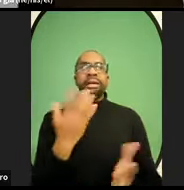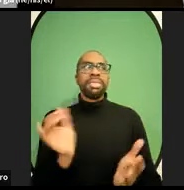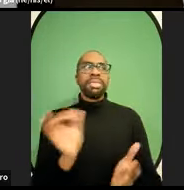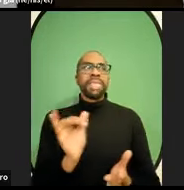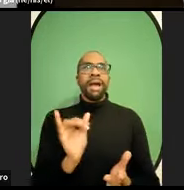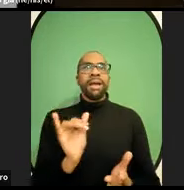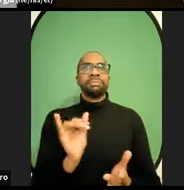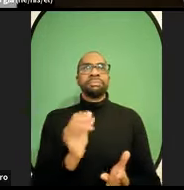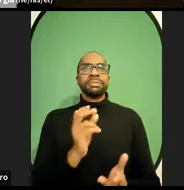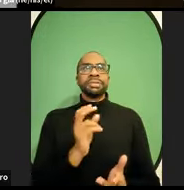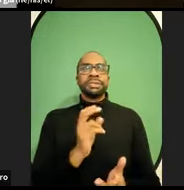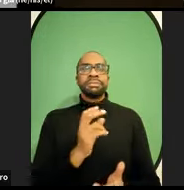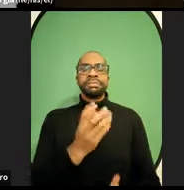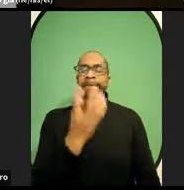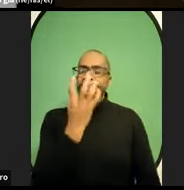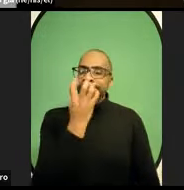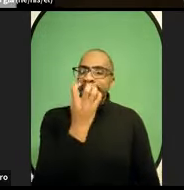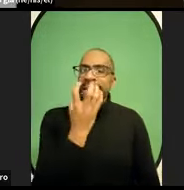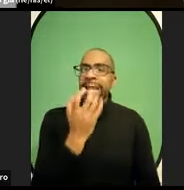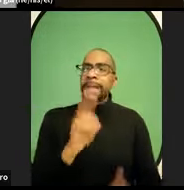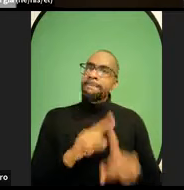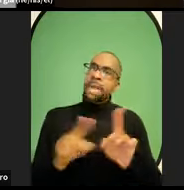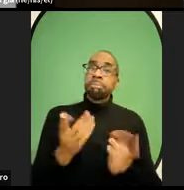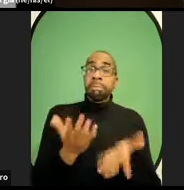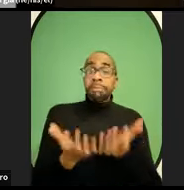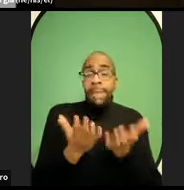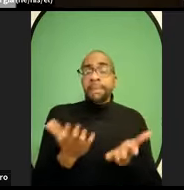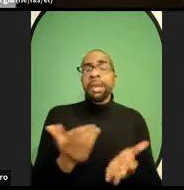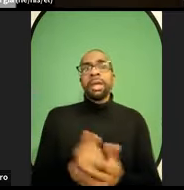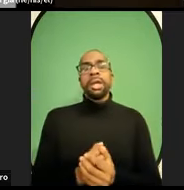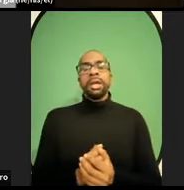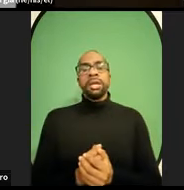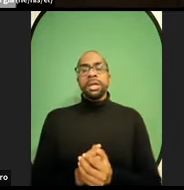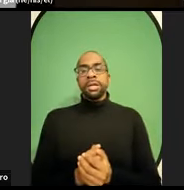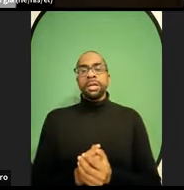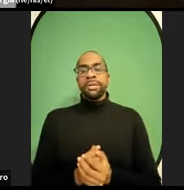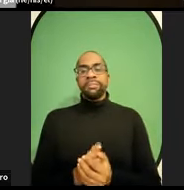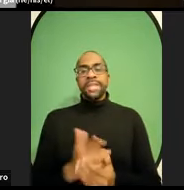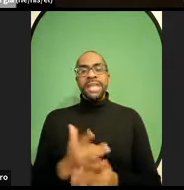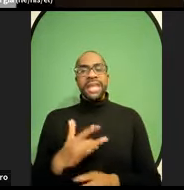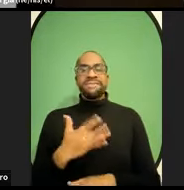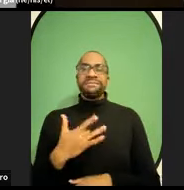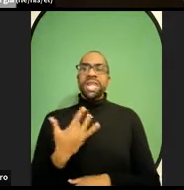I don't want to sound. nd mean but maybe nd mean but maybe I will come off as mean but maybe I will come off